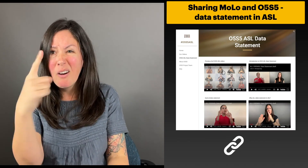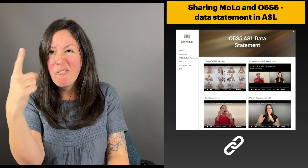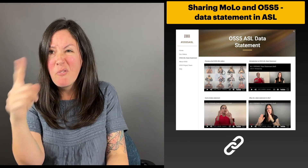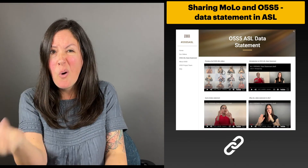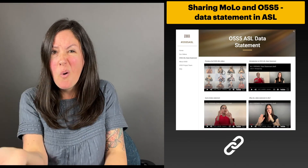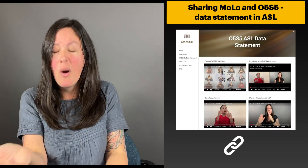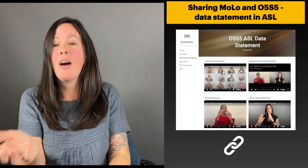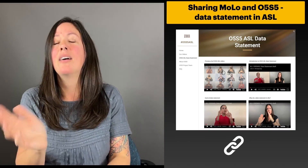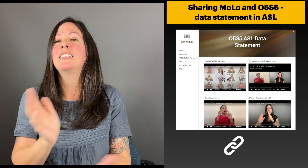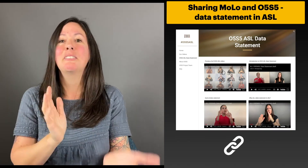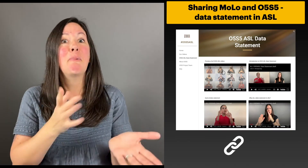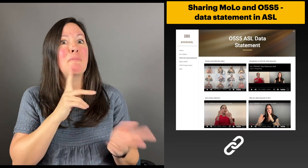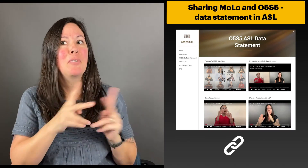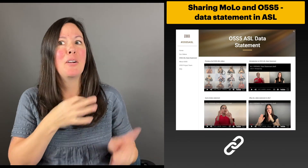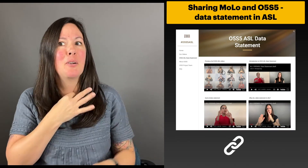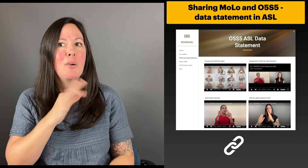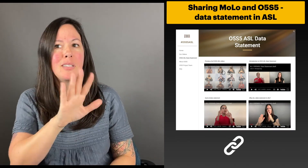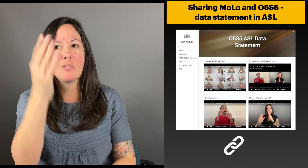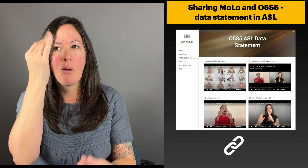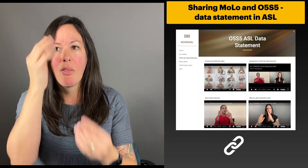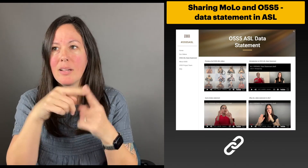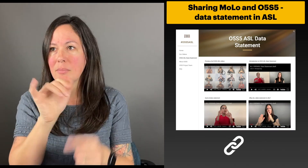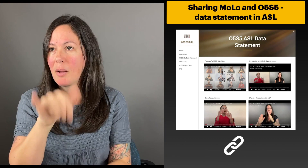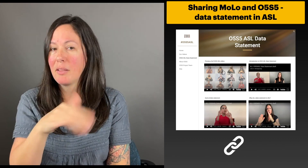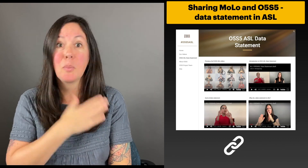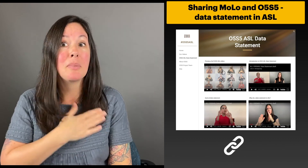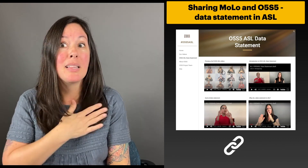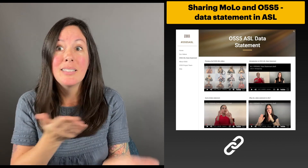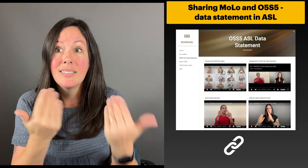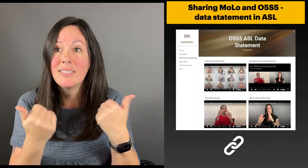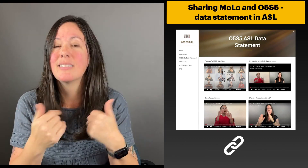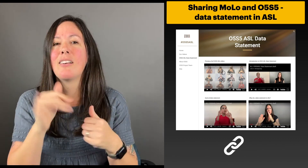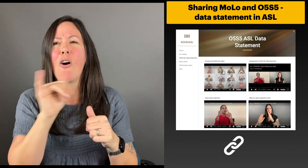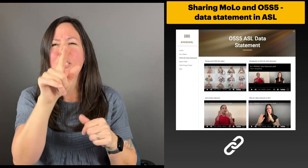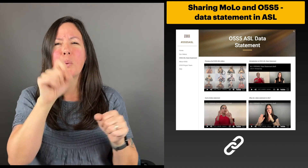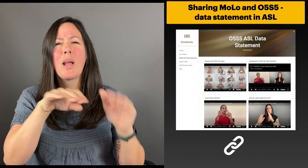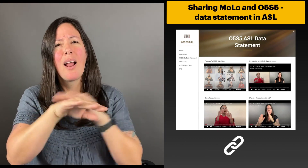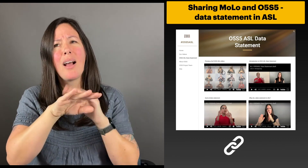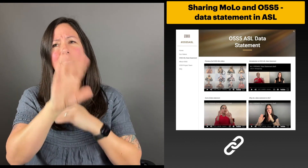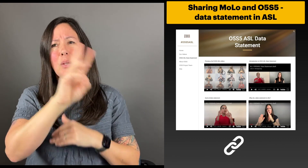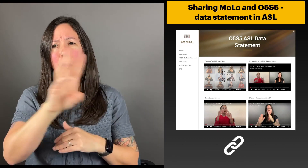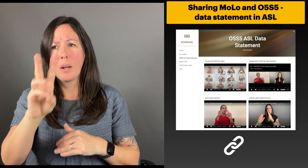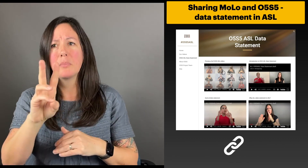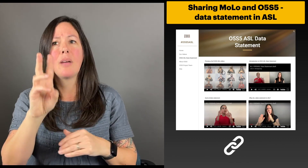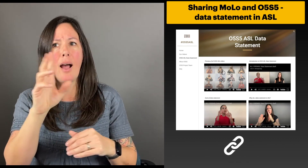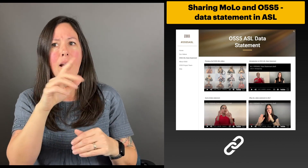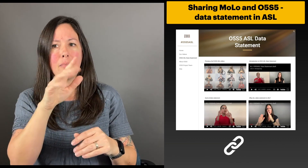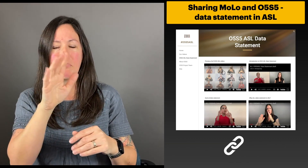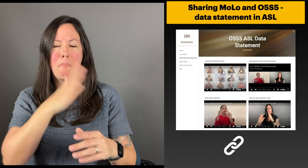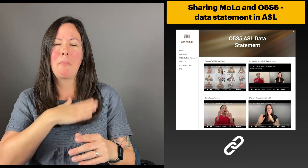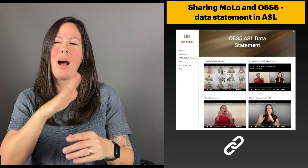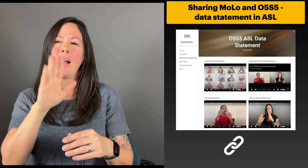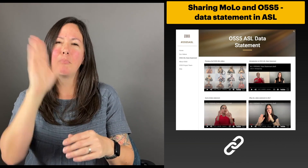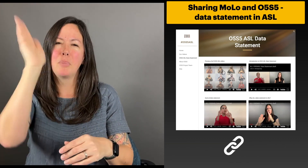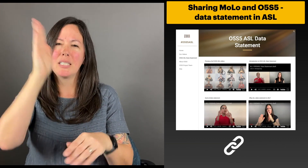unfortunately but we want to be pushing this so that other people are doing it the same kind of way and what your thoughts are about other ways that we